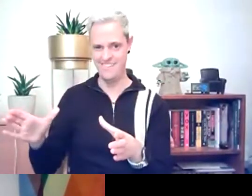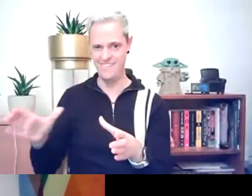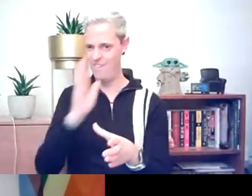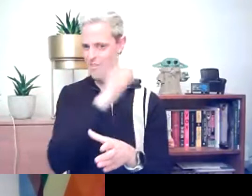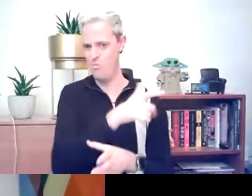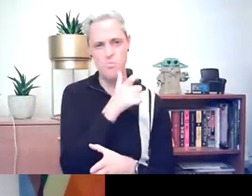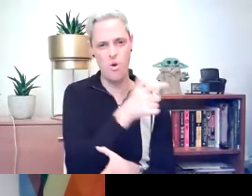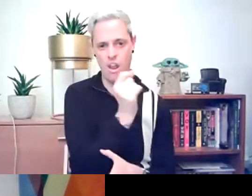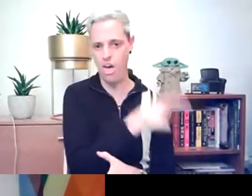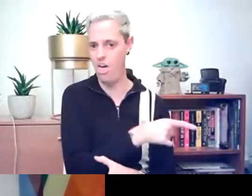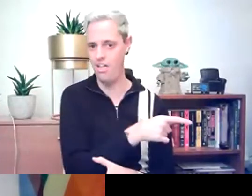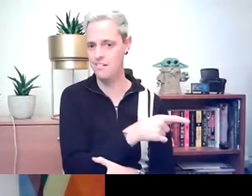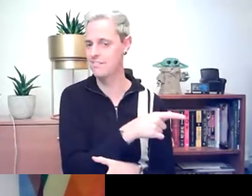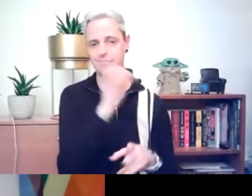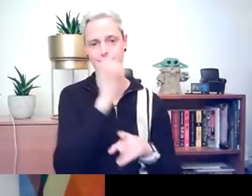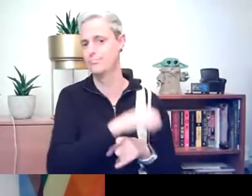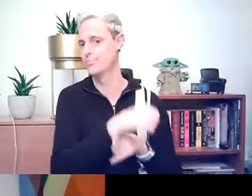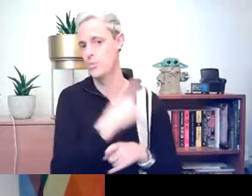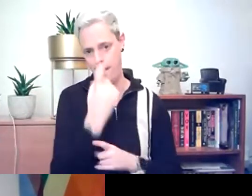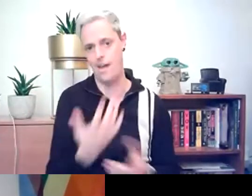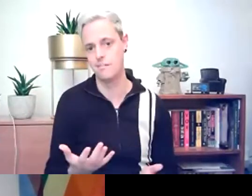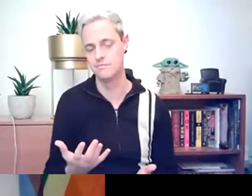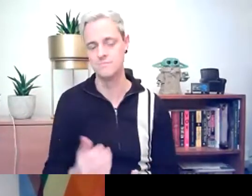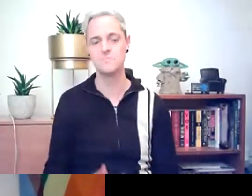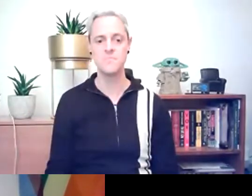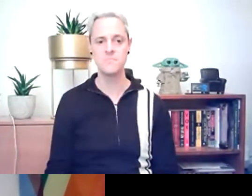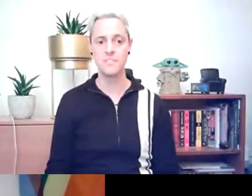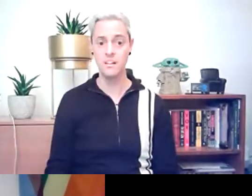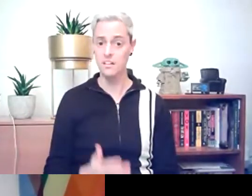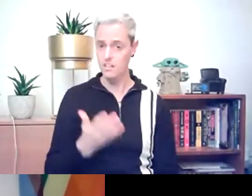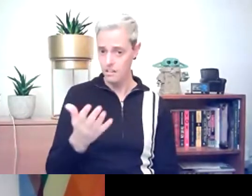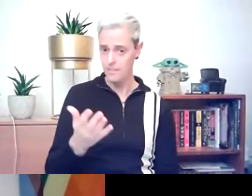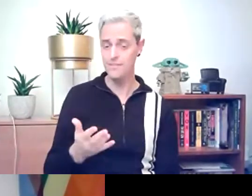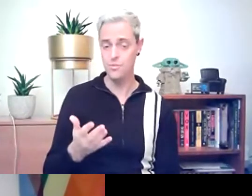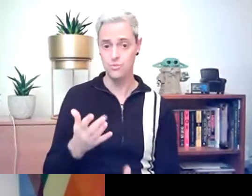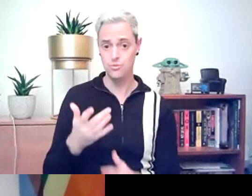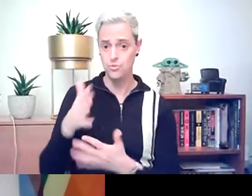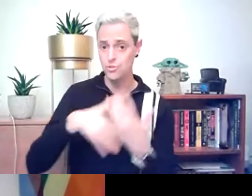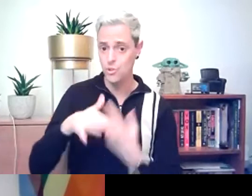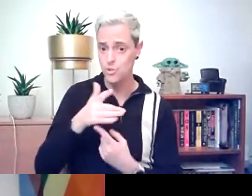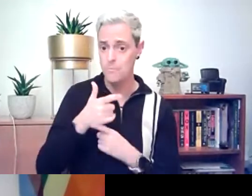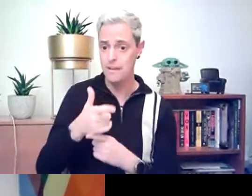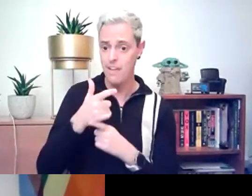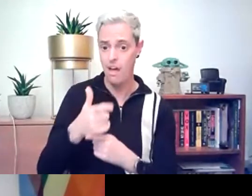social media culture and the way that we communicate nowadays and can hyper fixate on things that